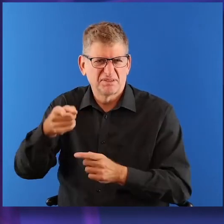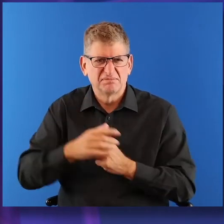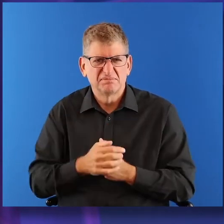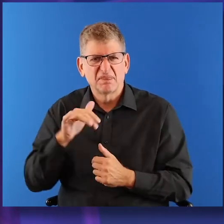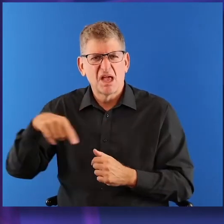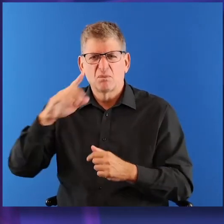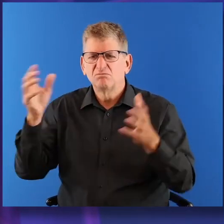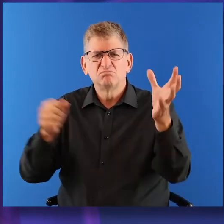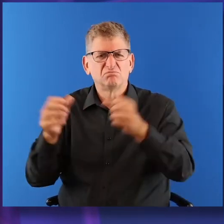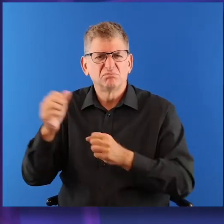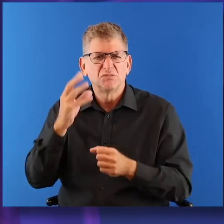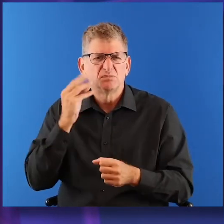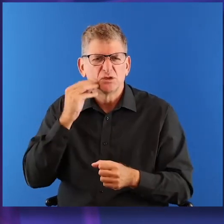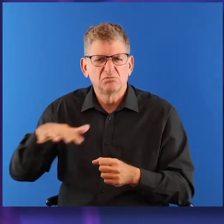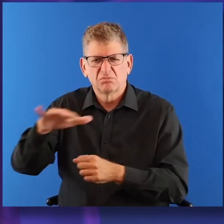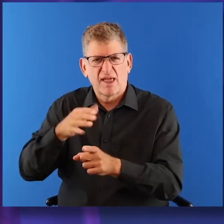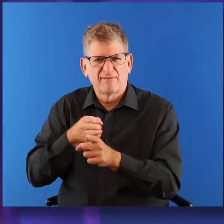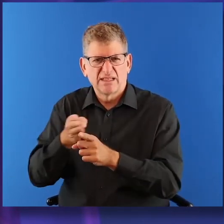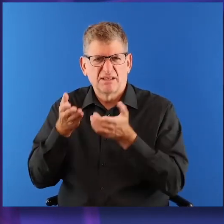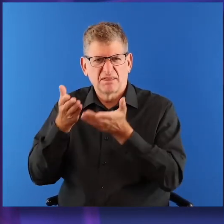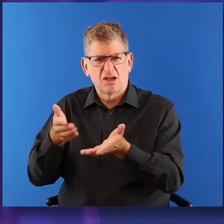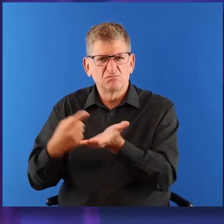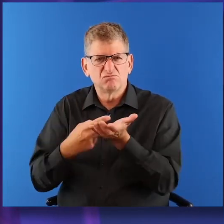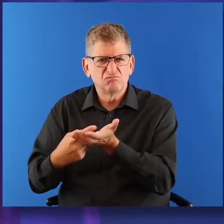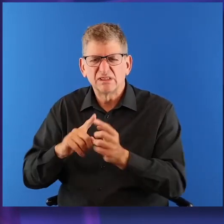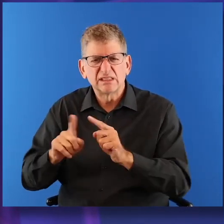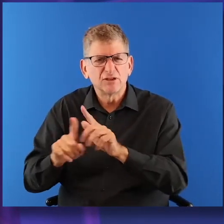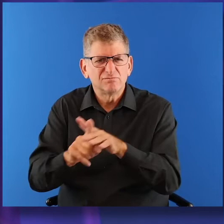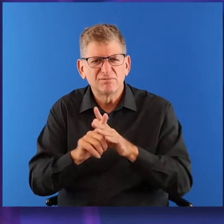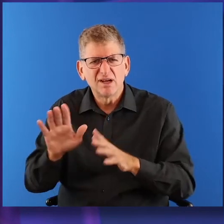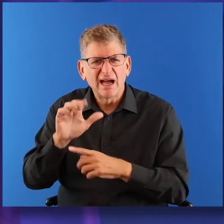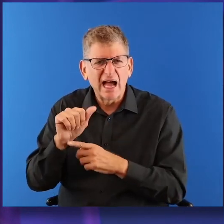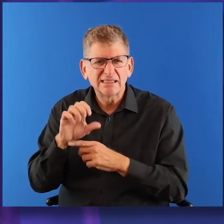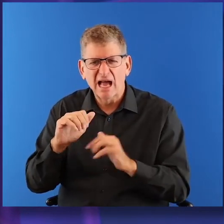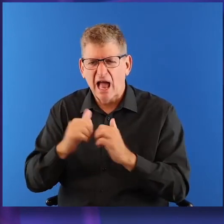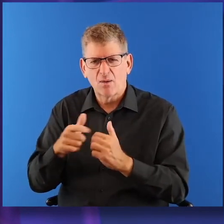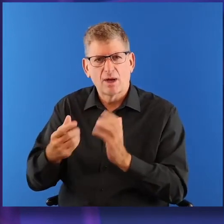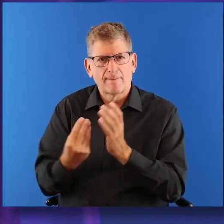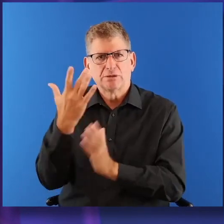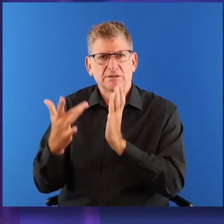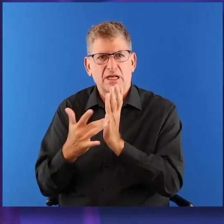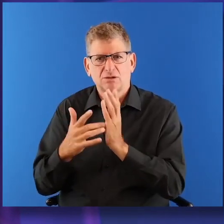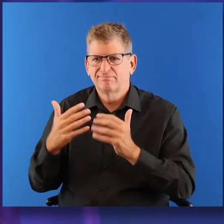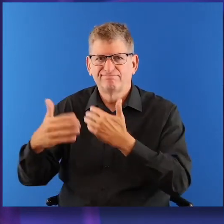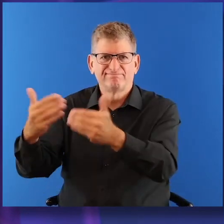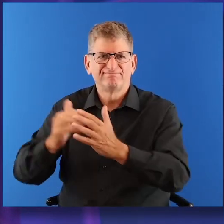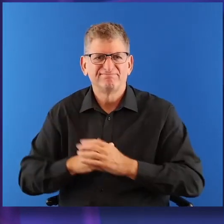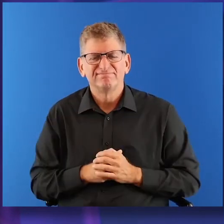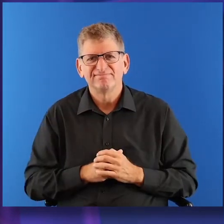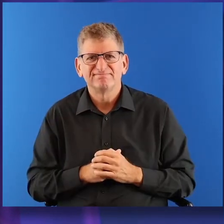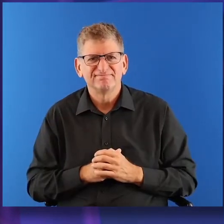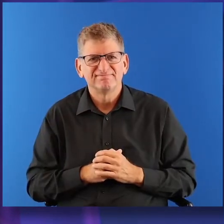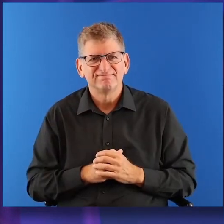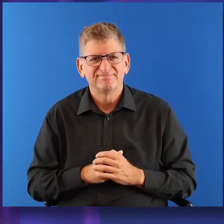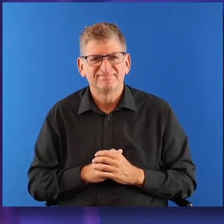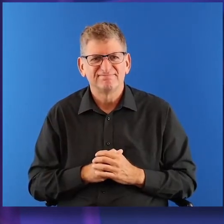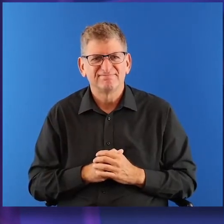of the emerging technology as it goes forward. Next, I'll be